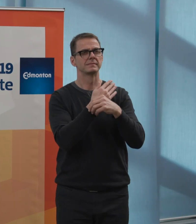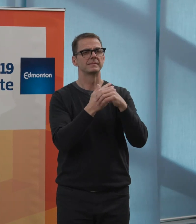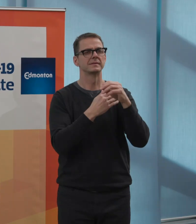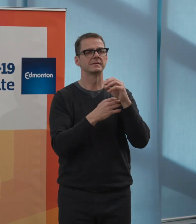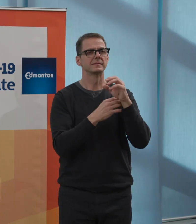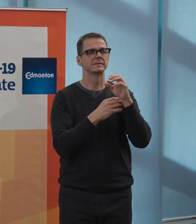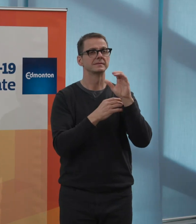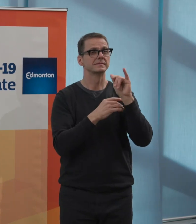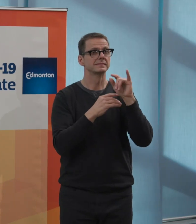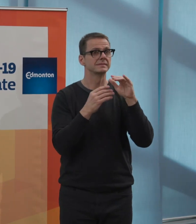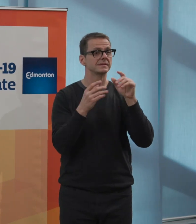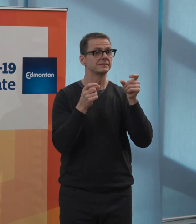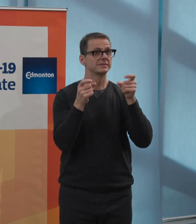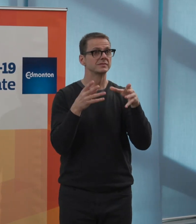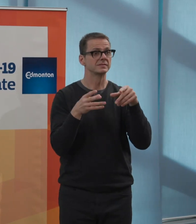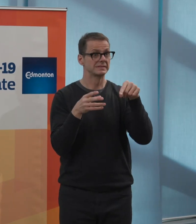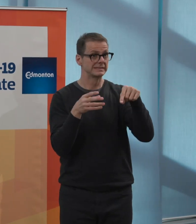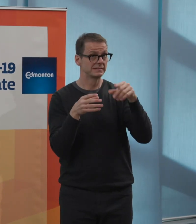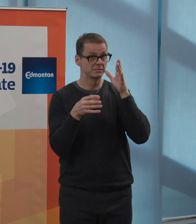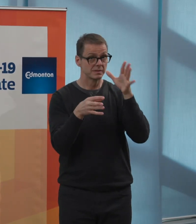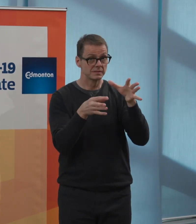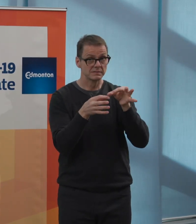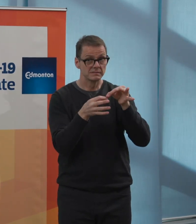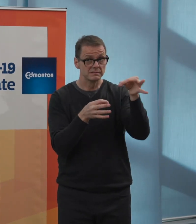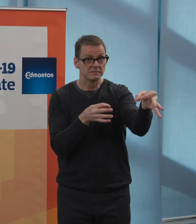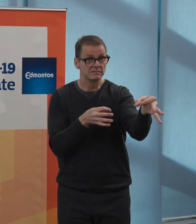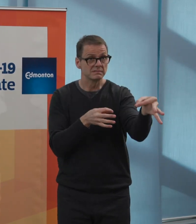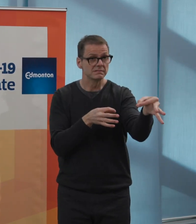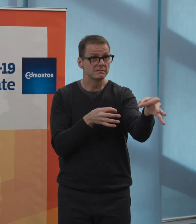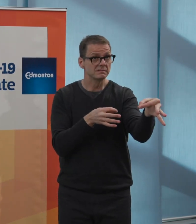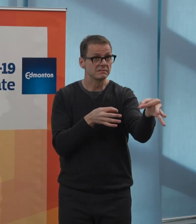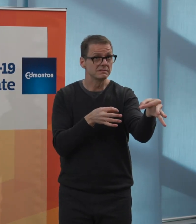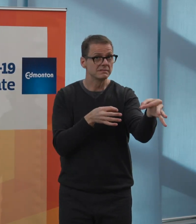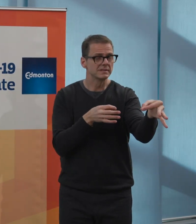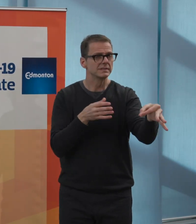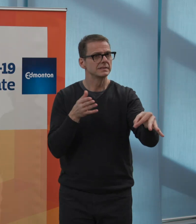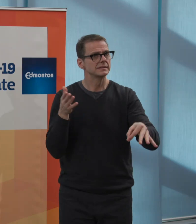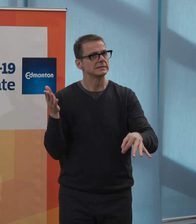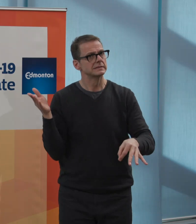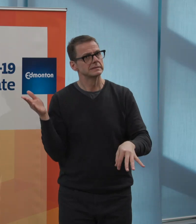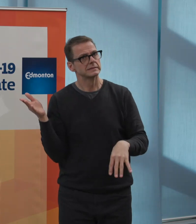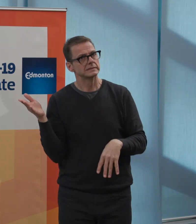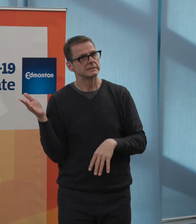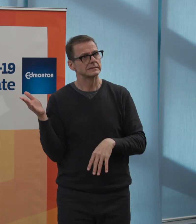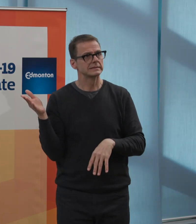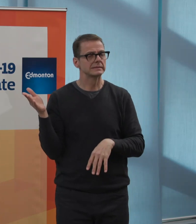delayed we're we're assessing that like many other services that we're providing